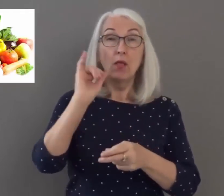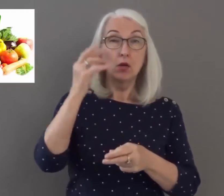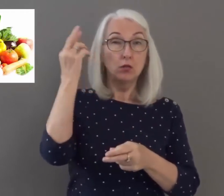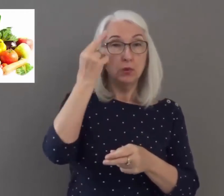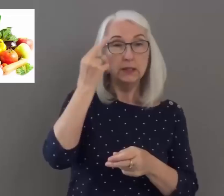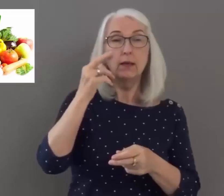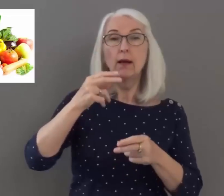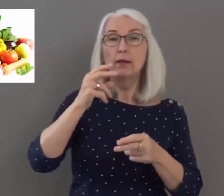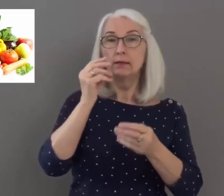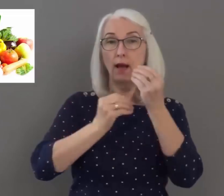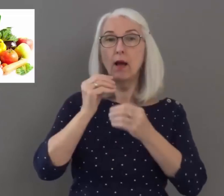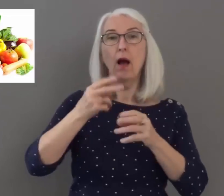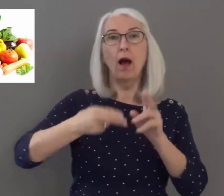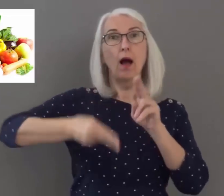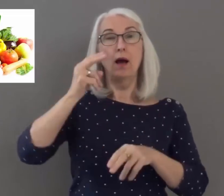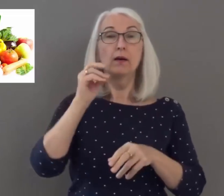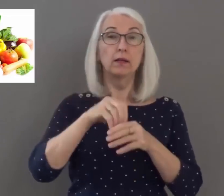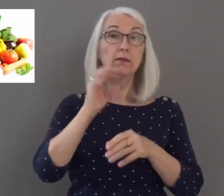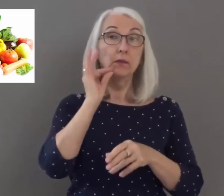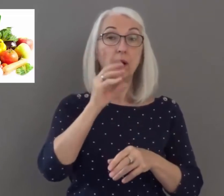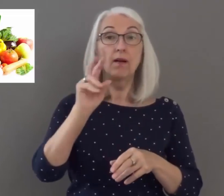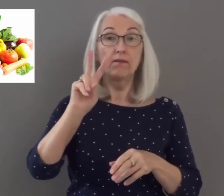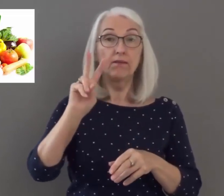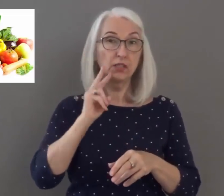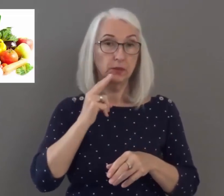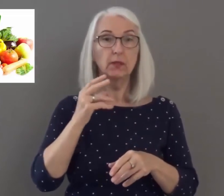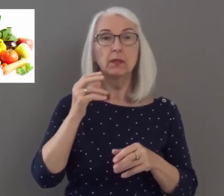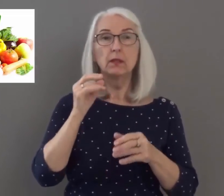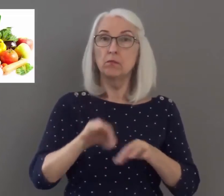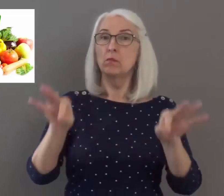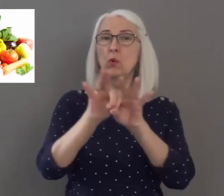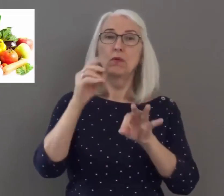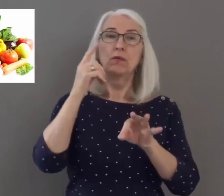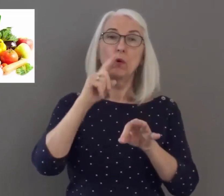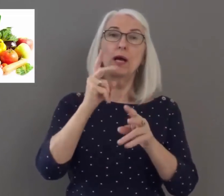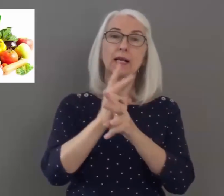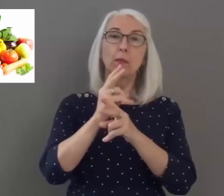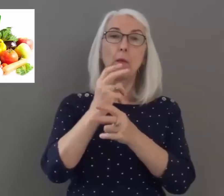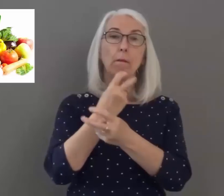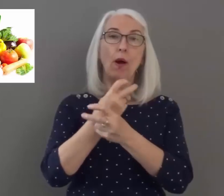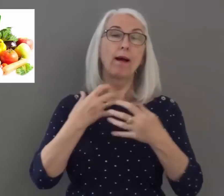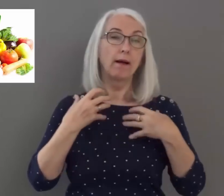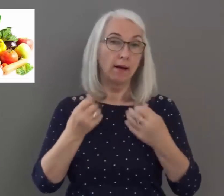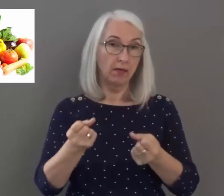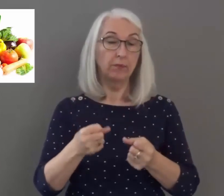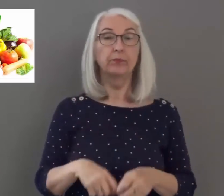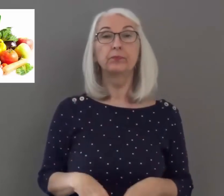For these reasons, diets high in fruits and vegetables are important for keeping bones healthy.